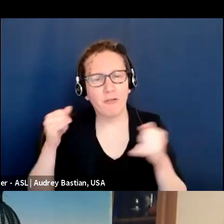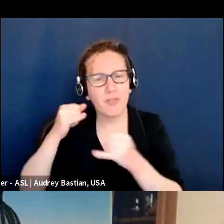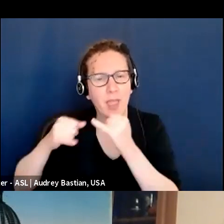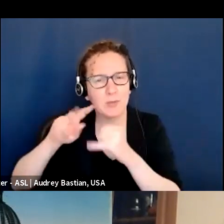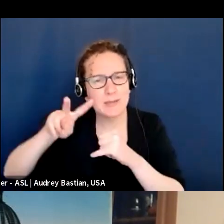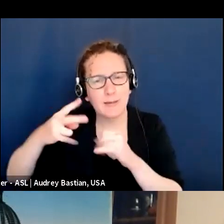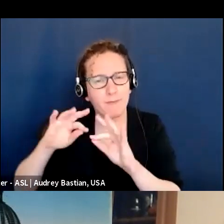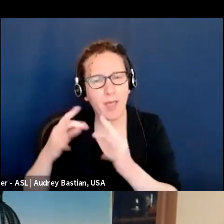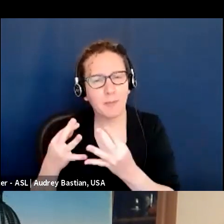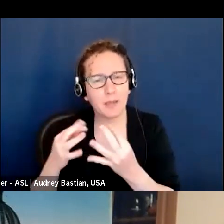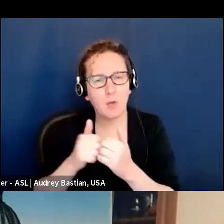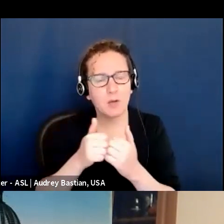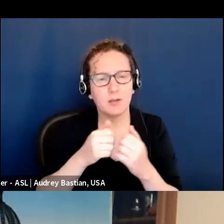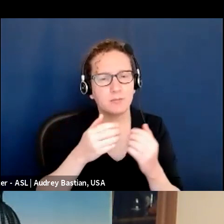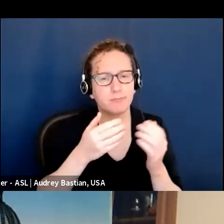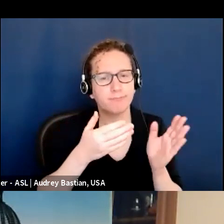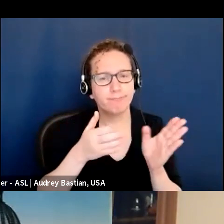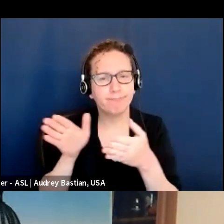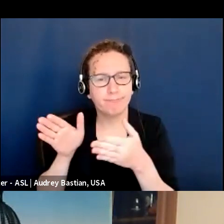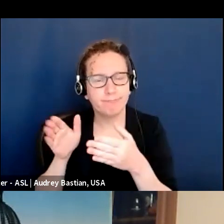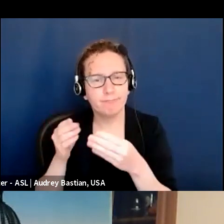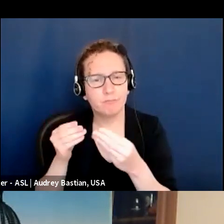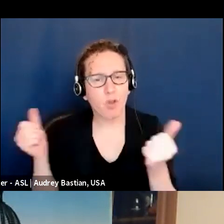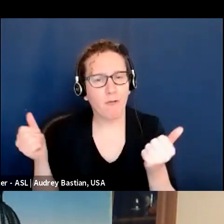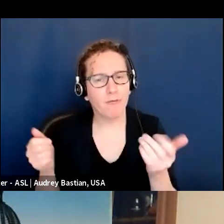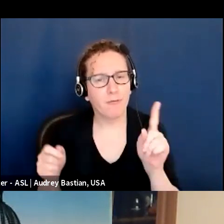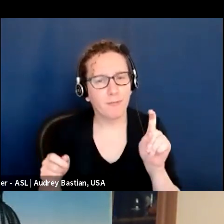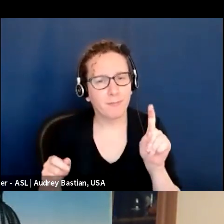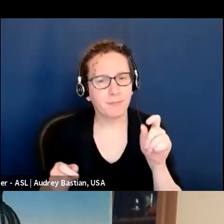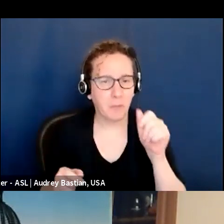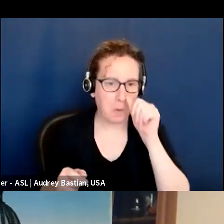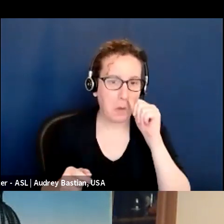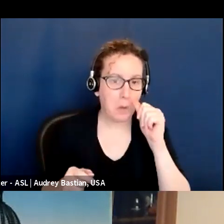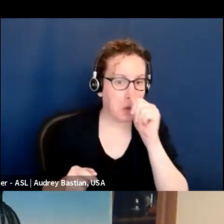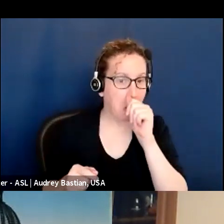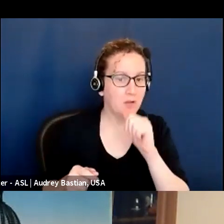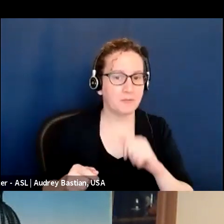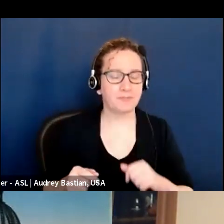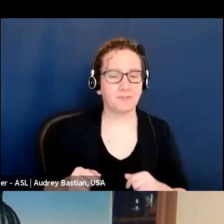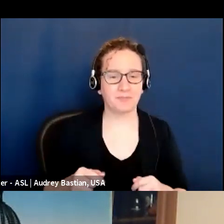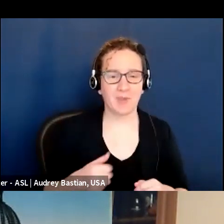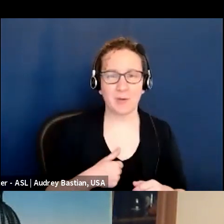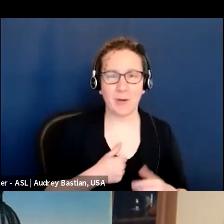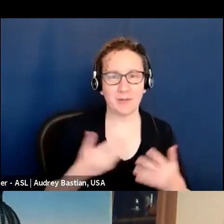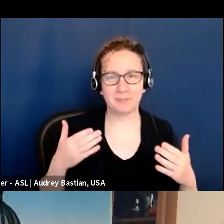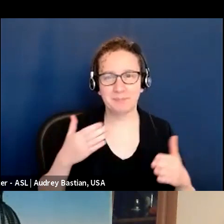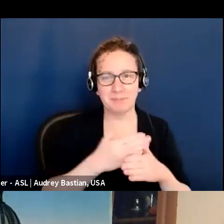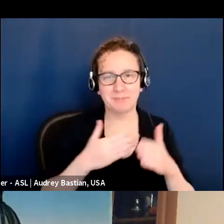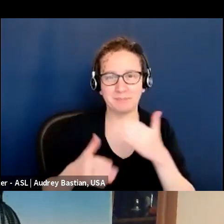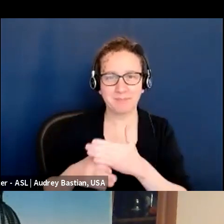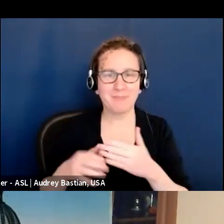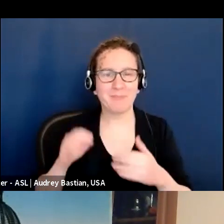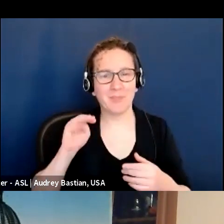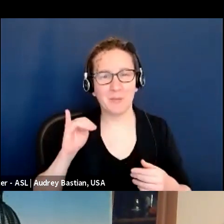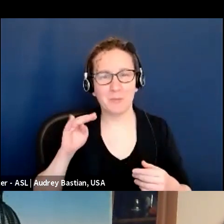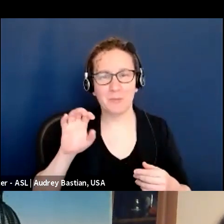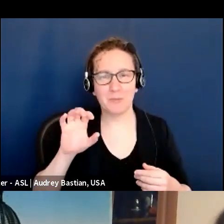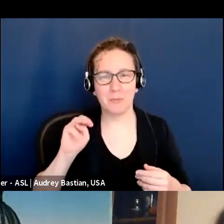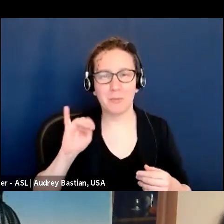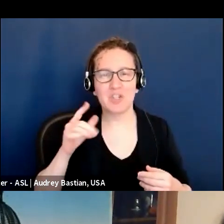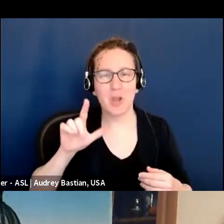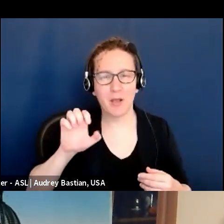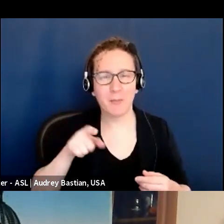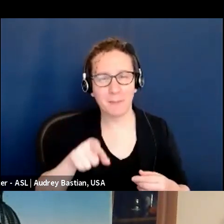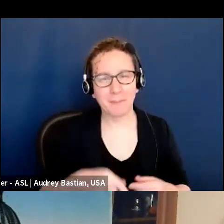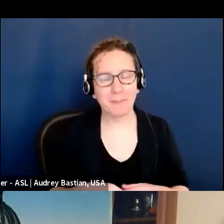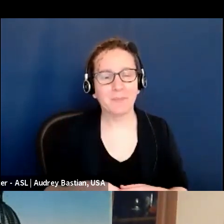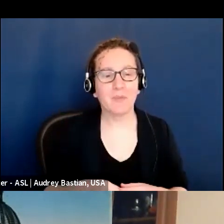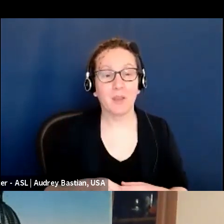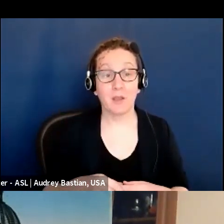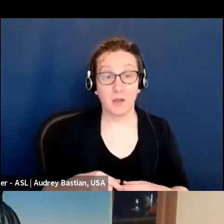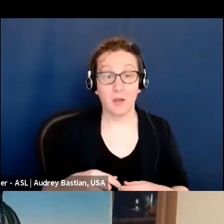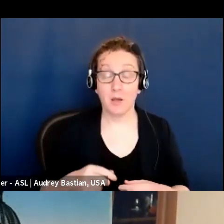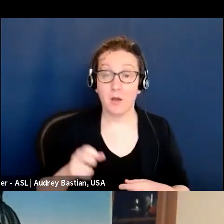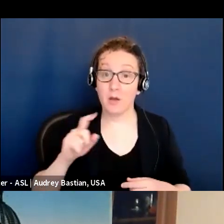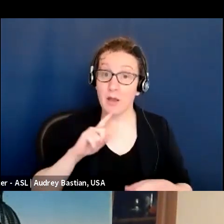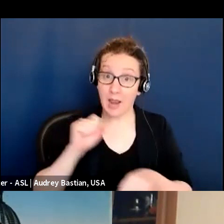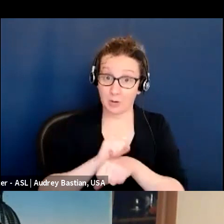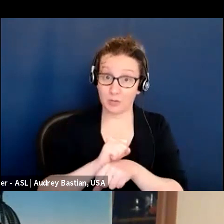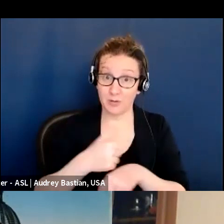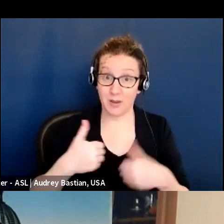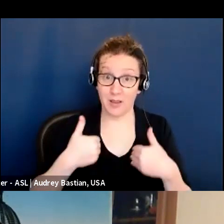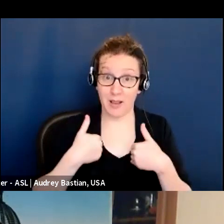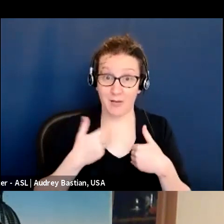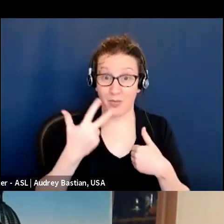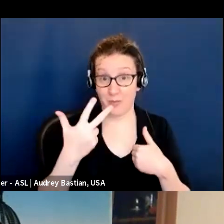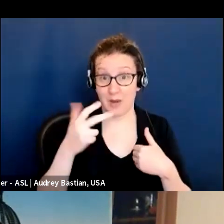So I actually had three host families total.